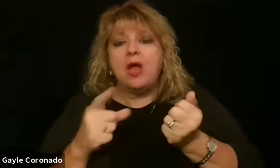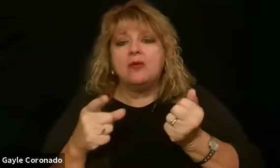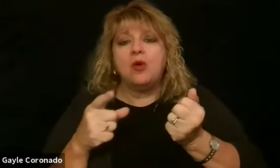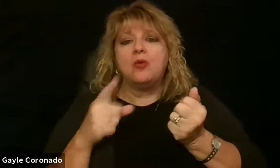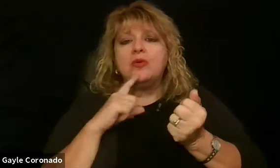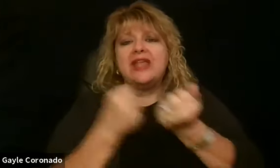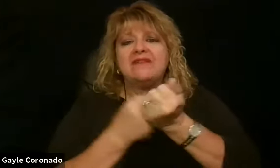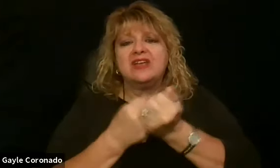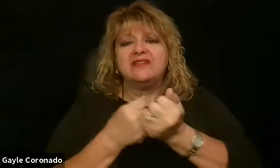But, um, but it was.